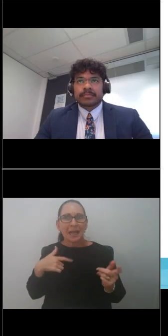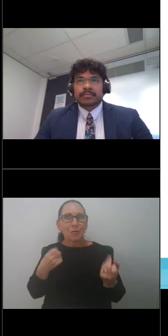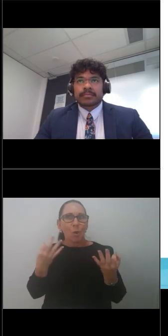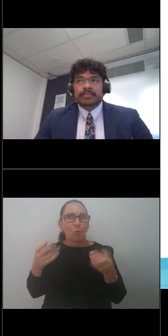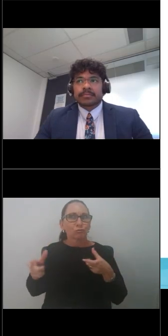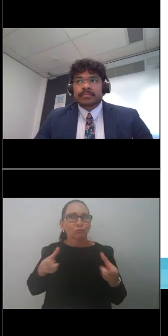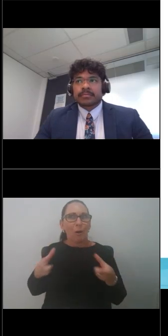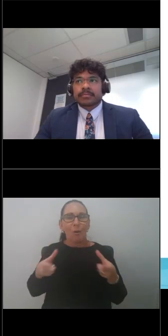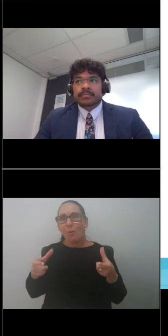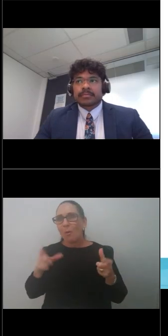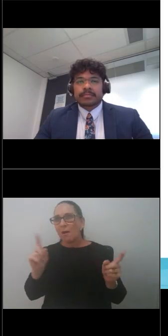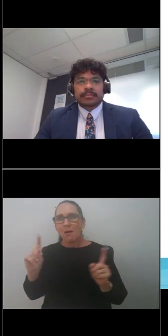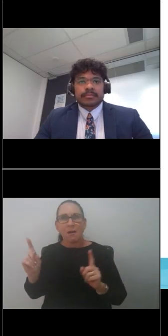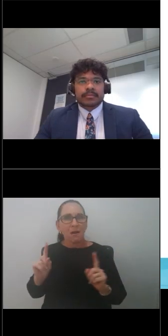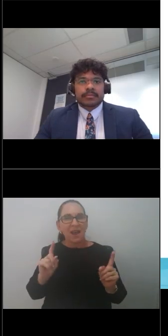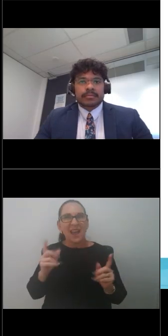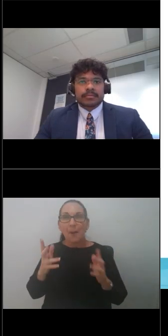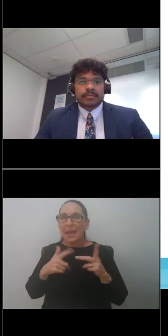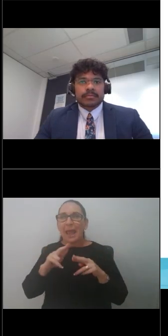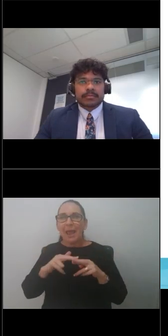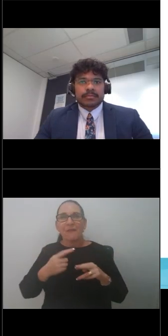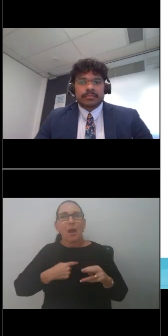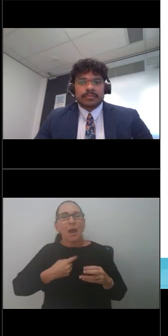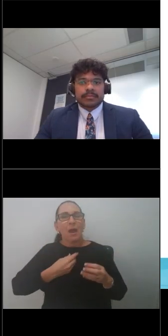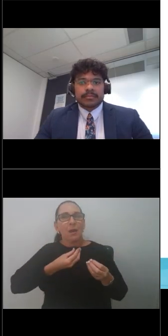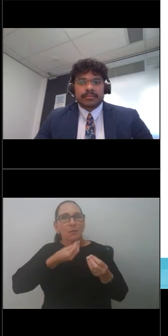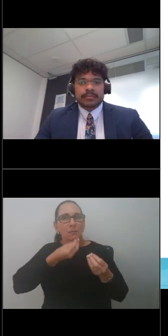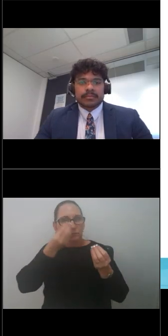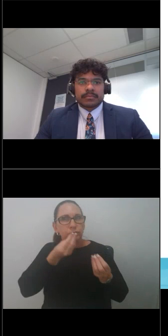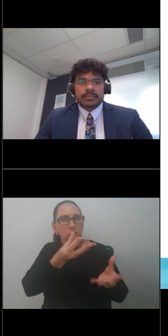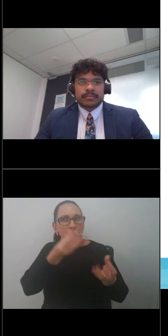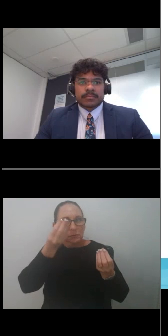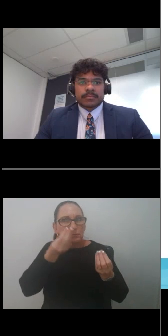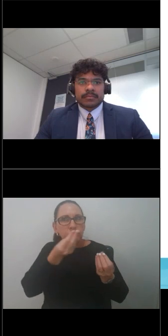so by breaking into smaller components you're giving your clients the opportunity to absorb